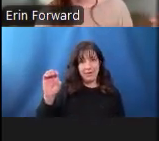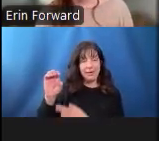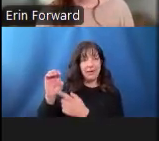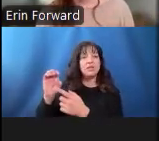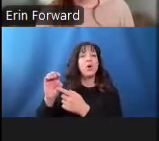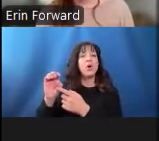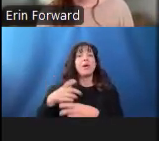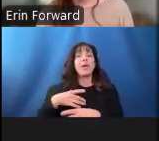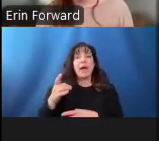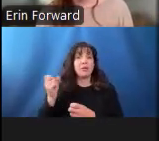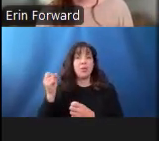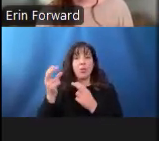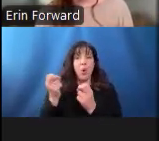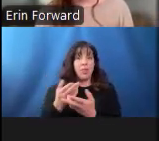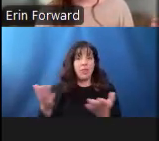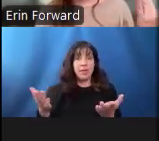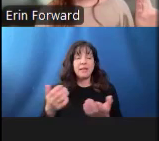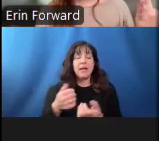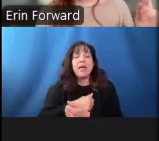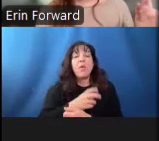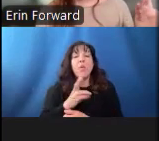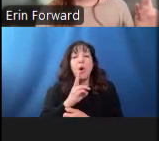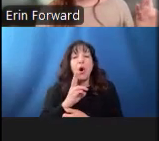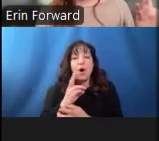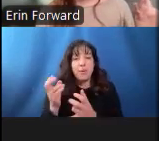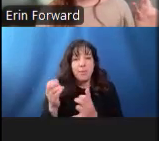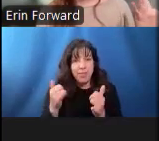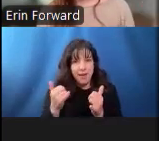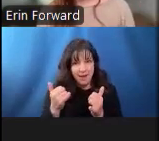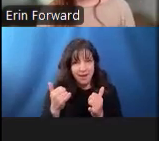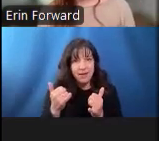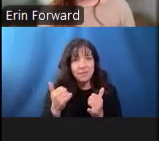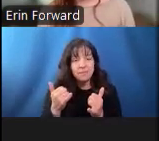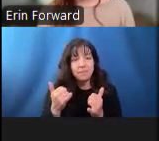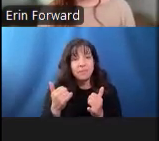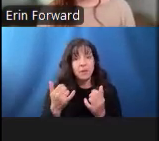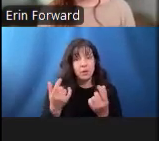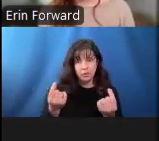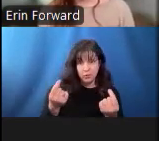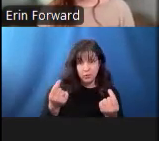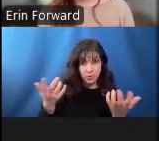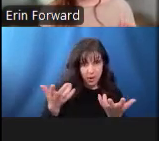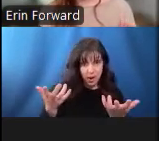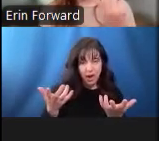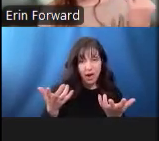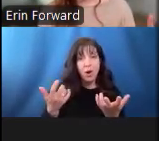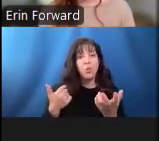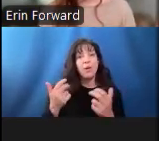loved water play. So what did we do? We built a play schema